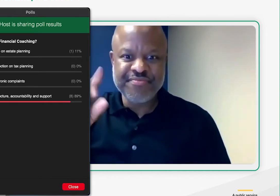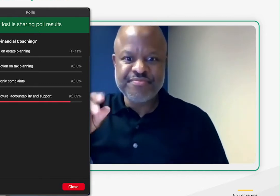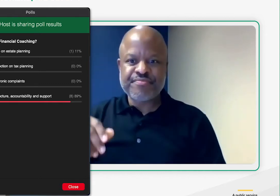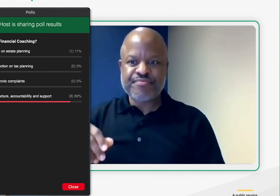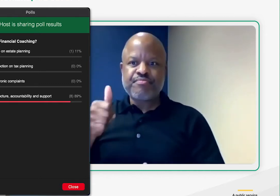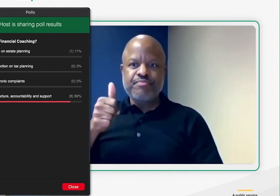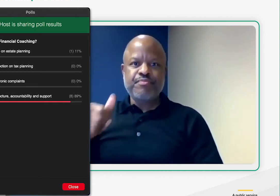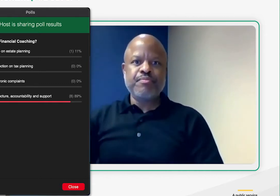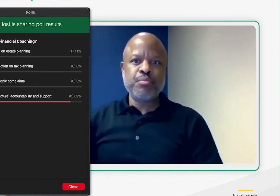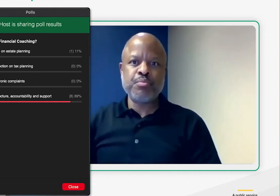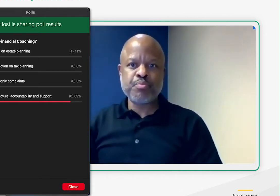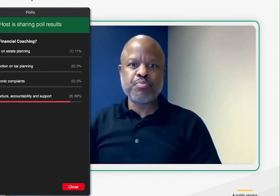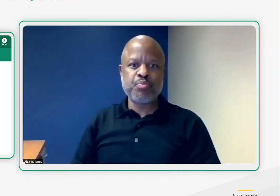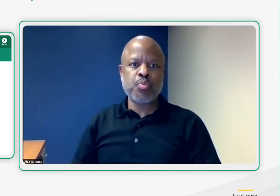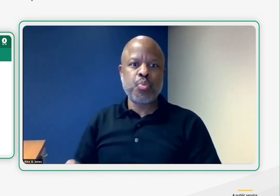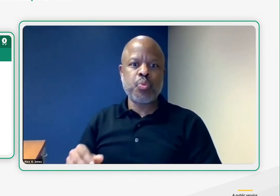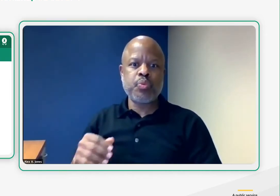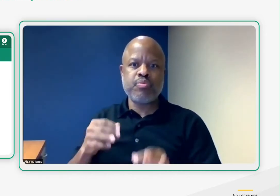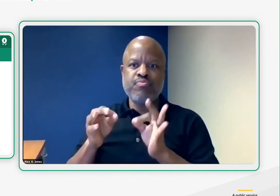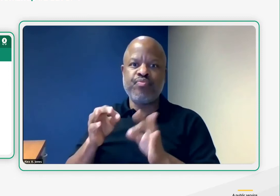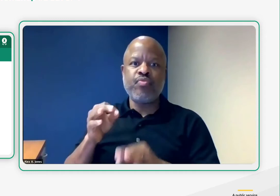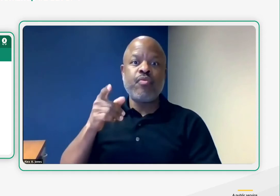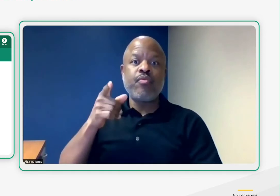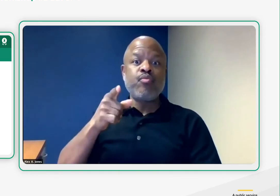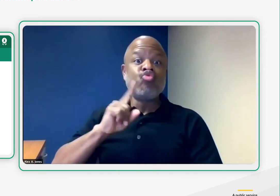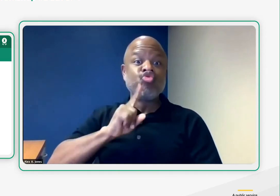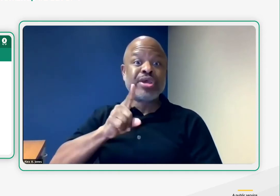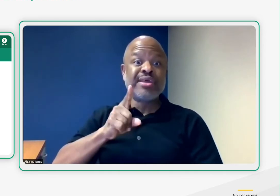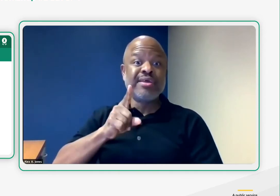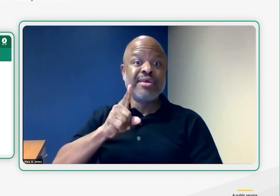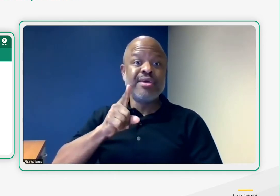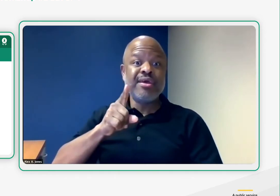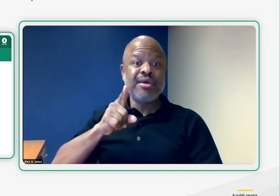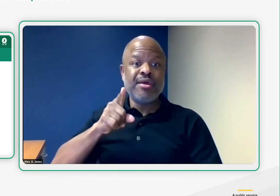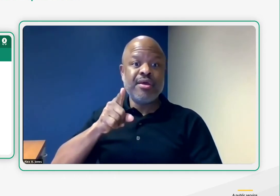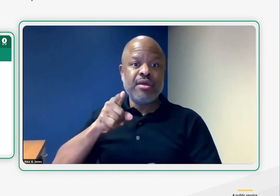I do want to take a moment to explain